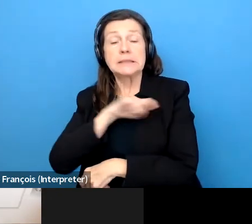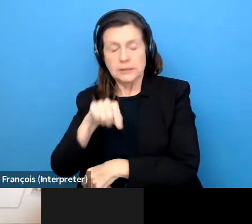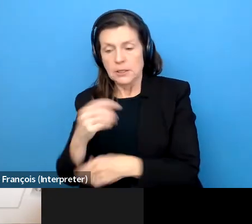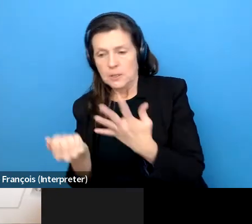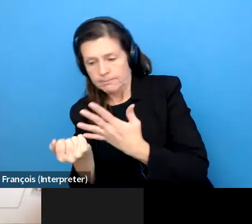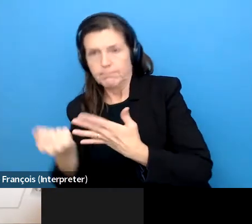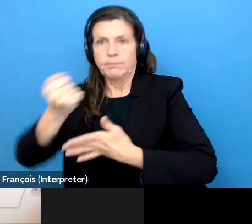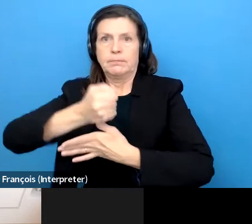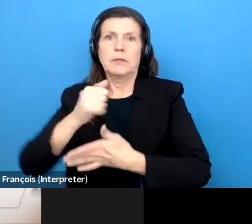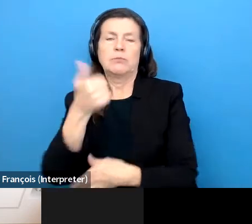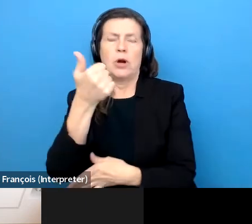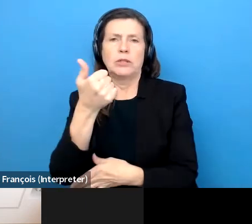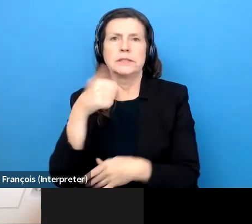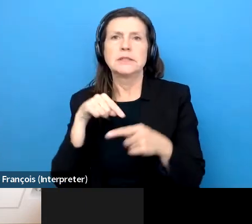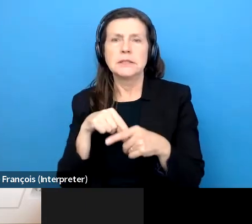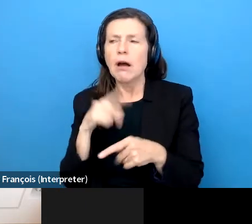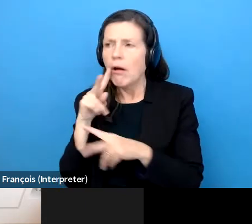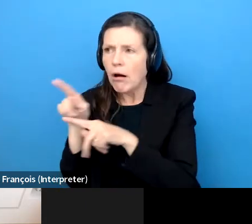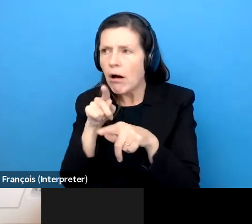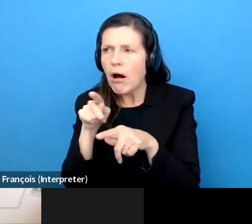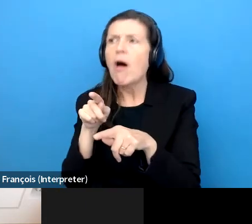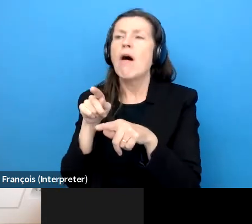and of course, locating victims.